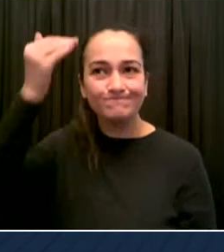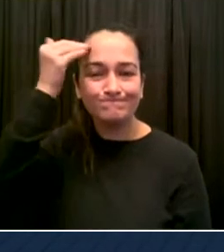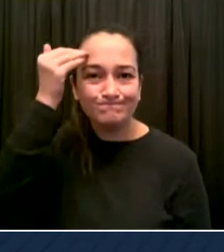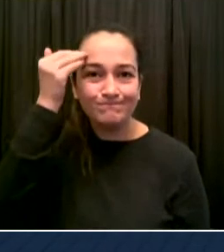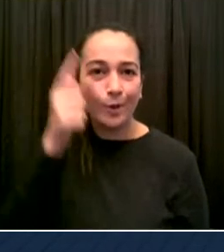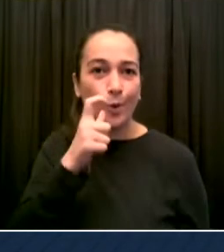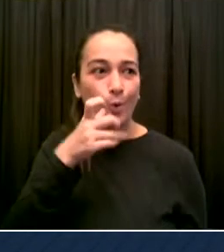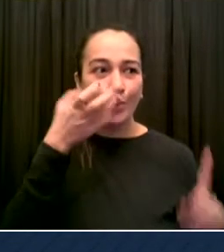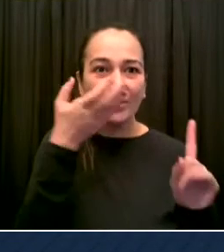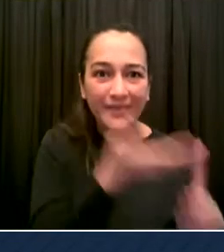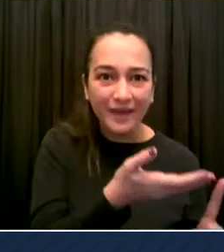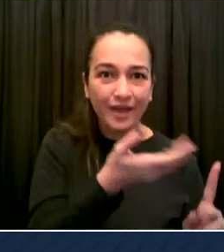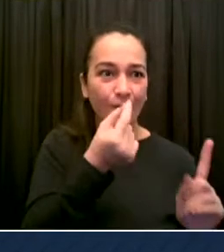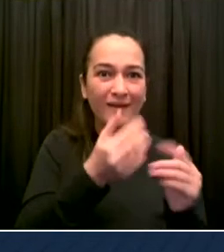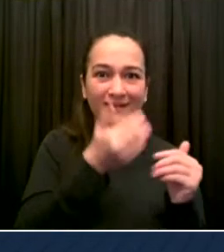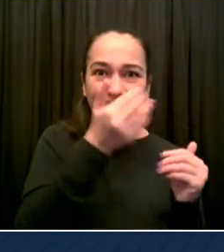FULLY FUNCTIONING AND PEOPLE IN